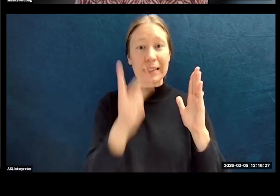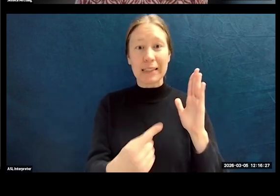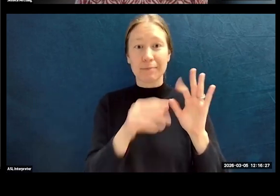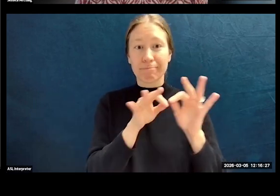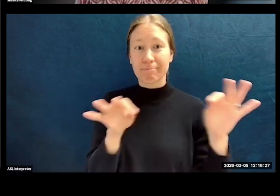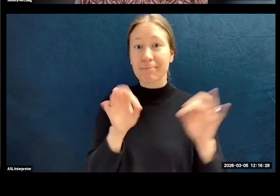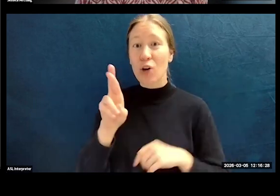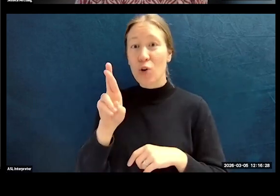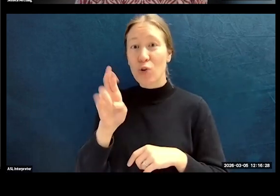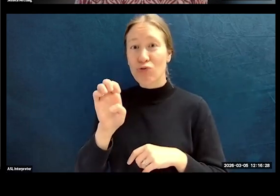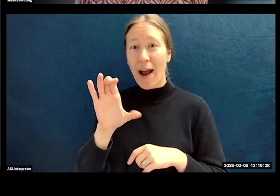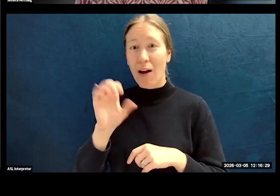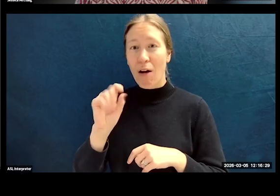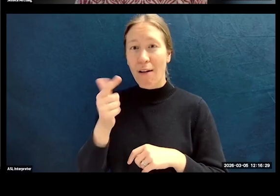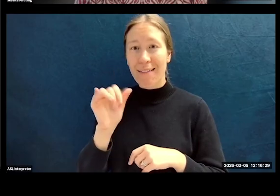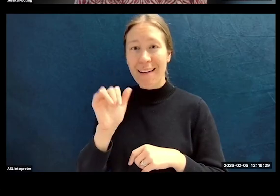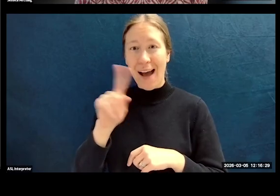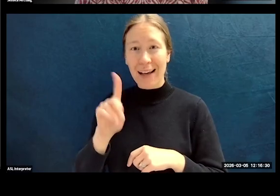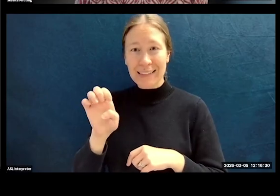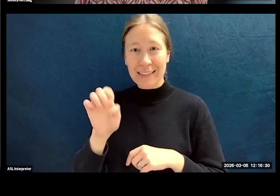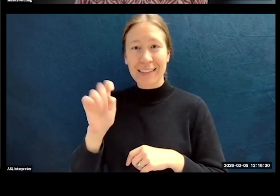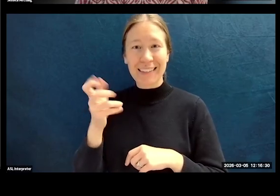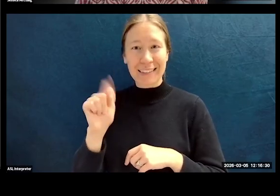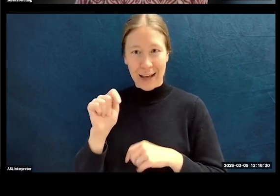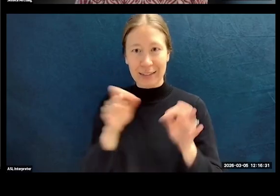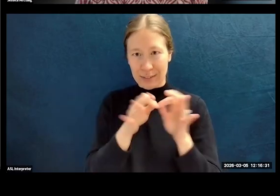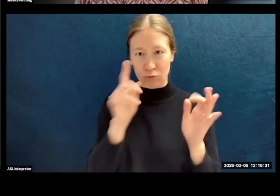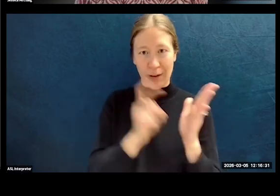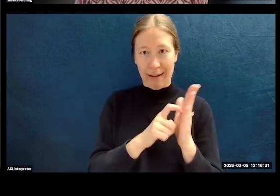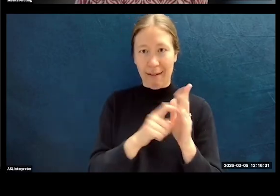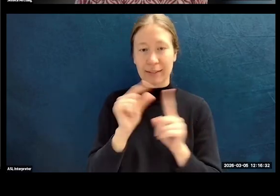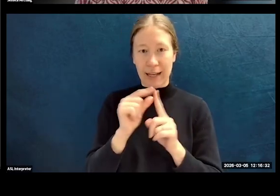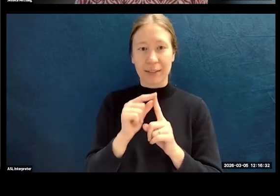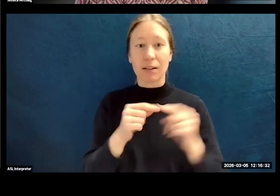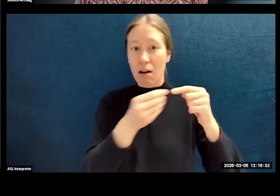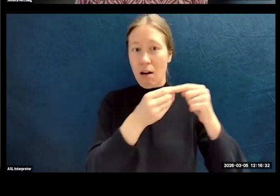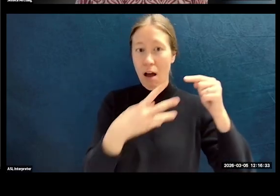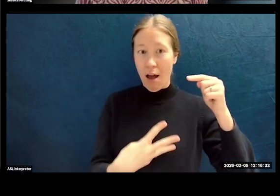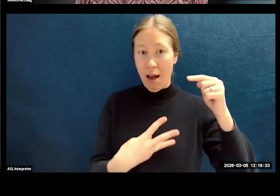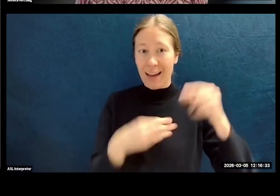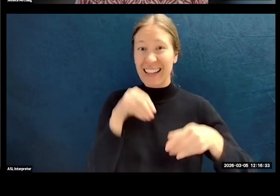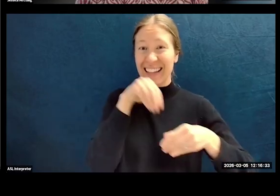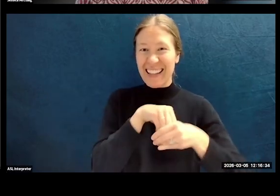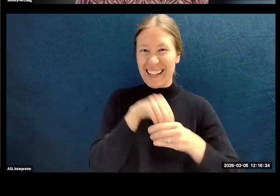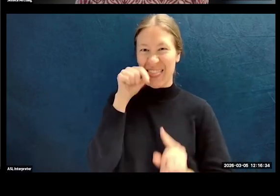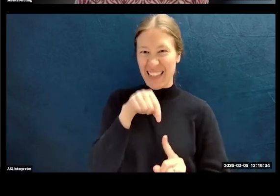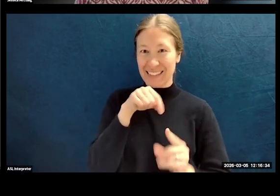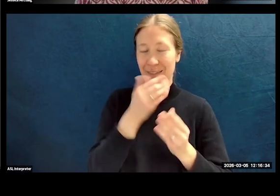and I'm going to use the In This File dropdown menu to open up this little dialogue window.